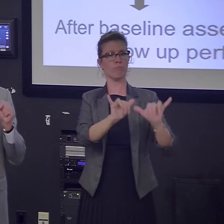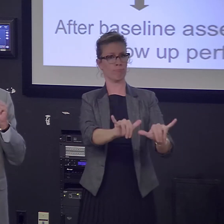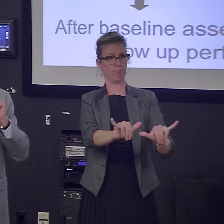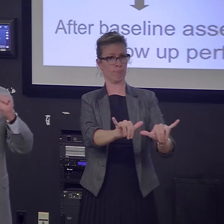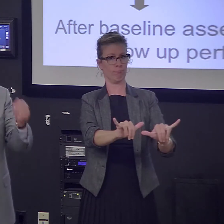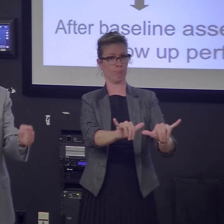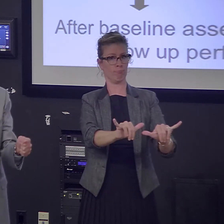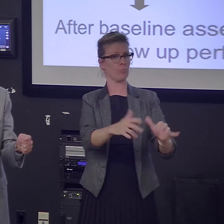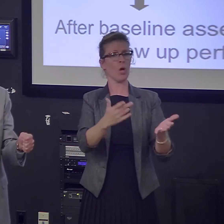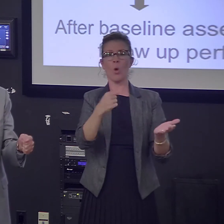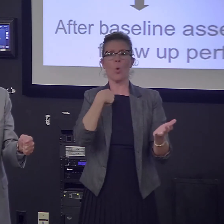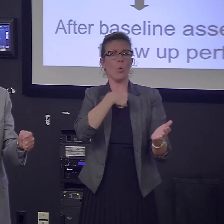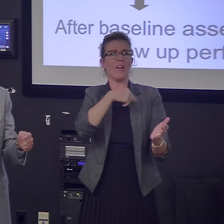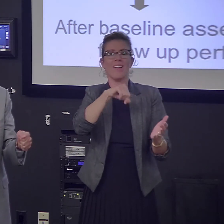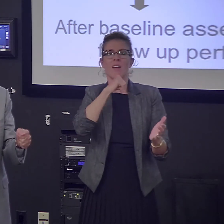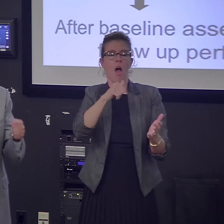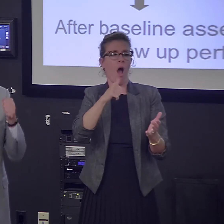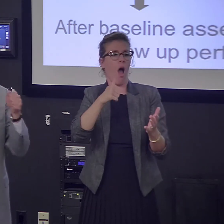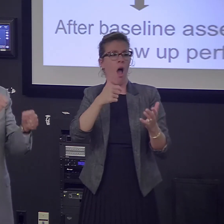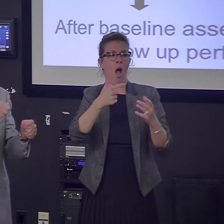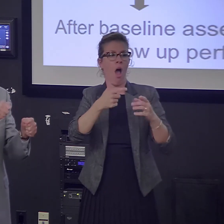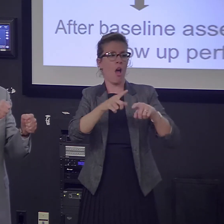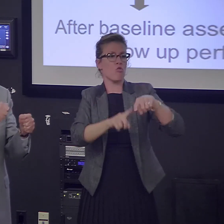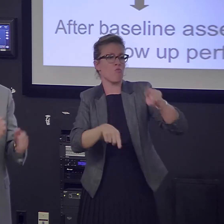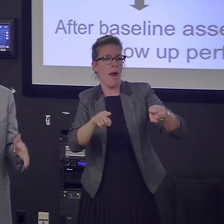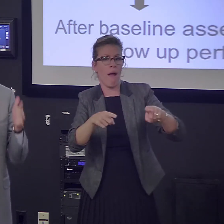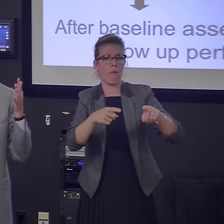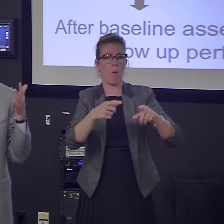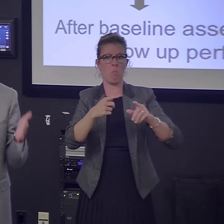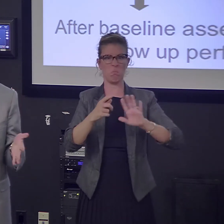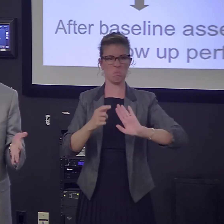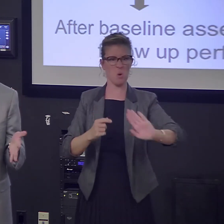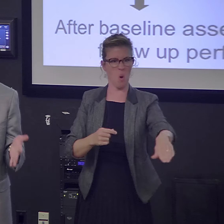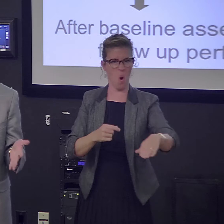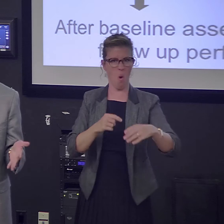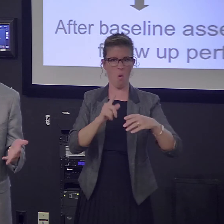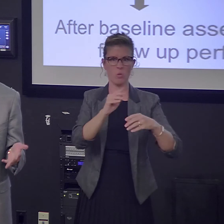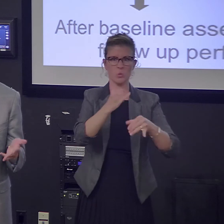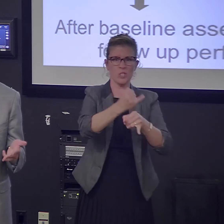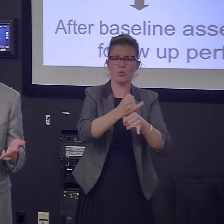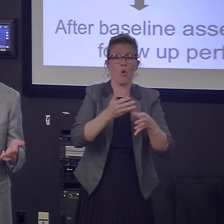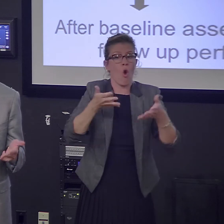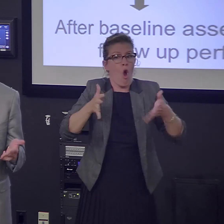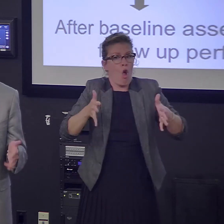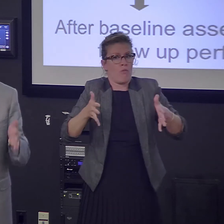We didn't randomize to go to an institution they were living in the institutions at the time